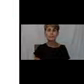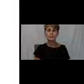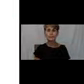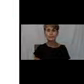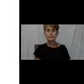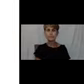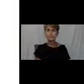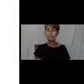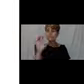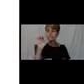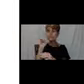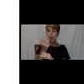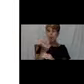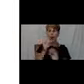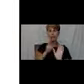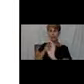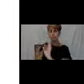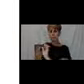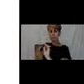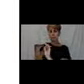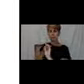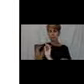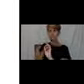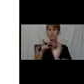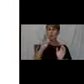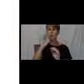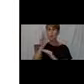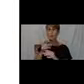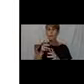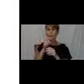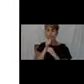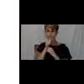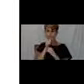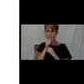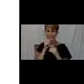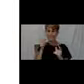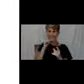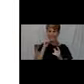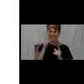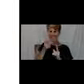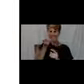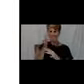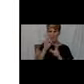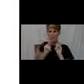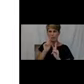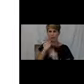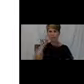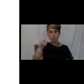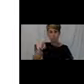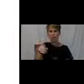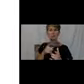So all participant lines will be muted. That question's come in a few times already. We're gonna be using the Q&A feature